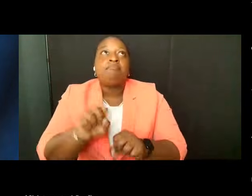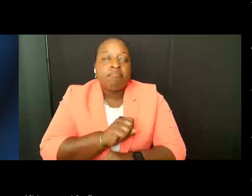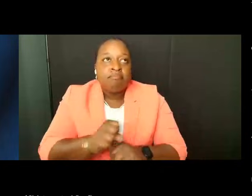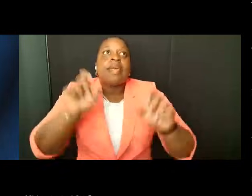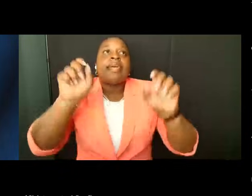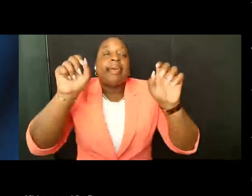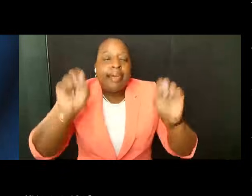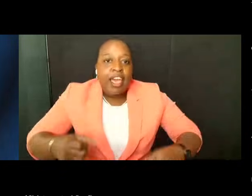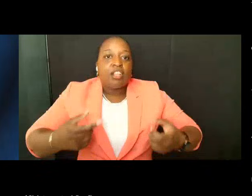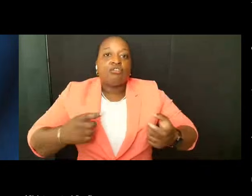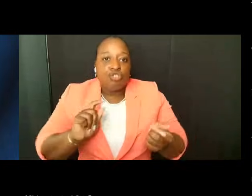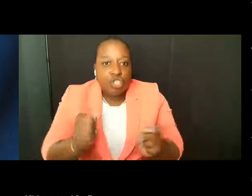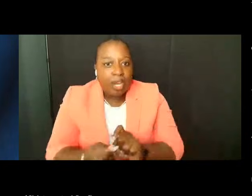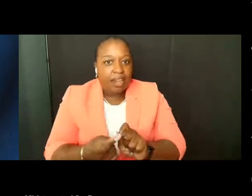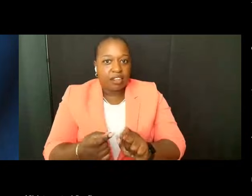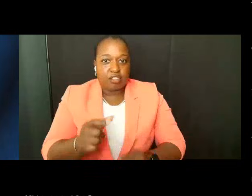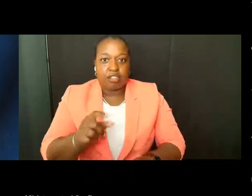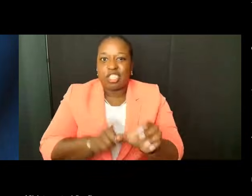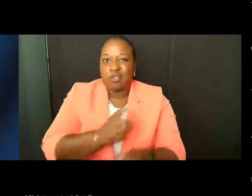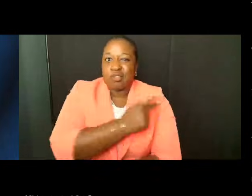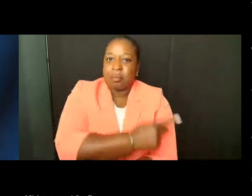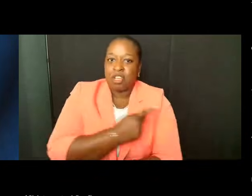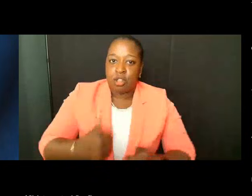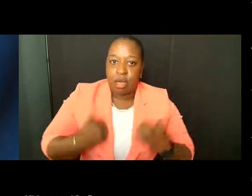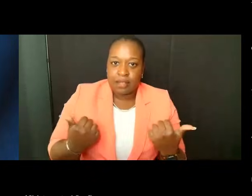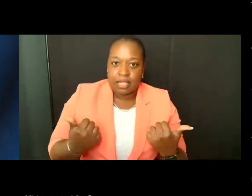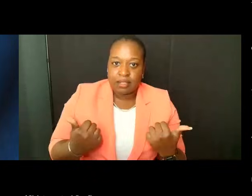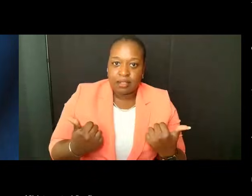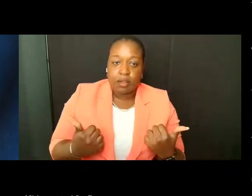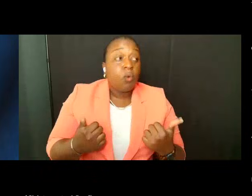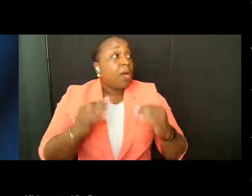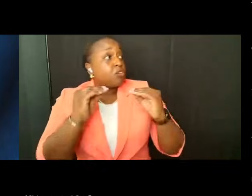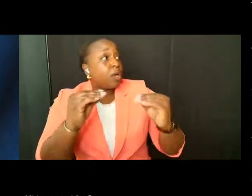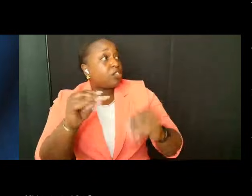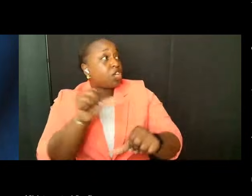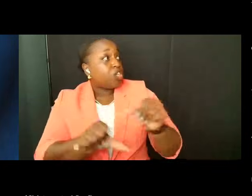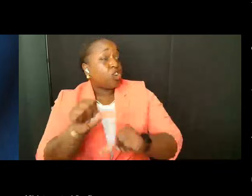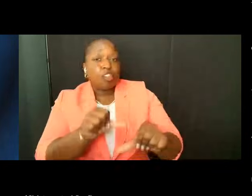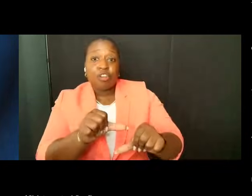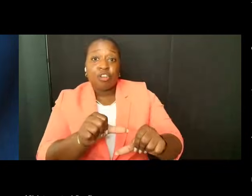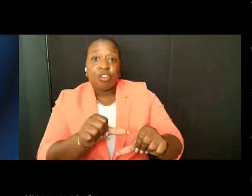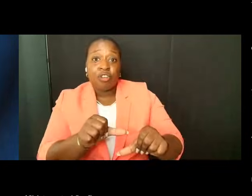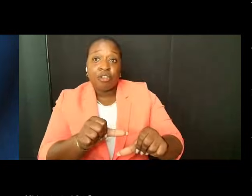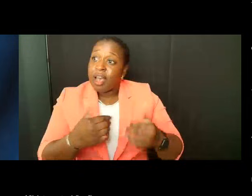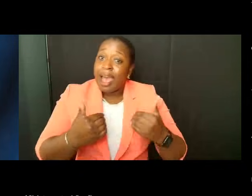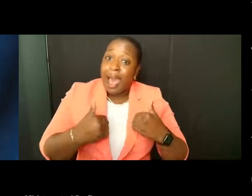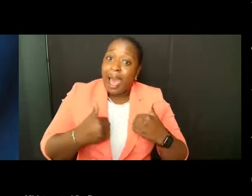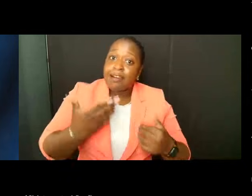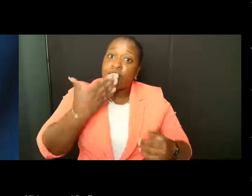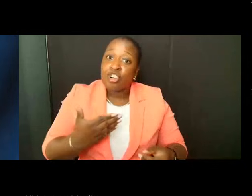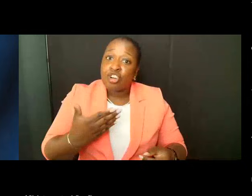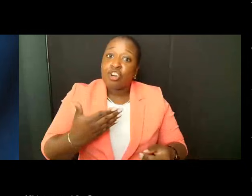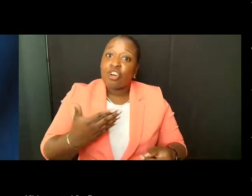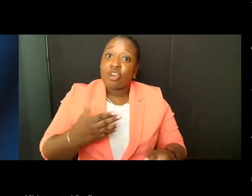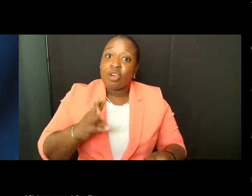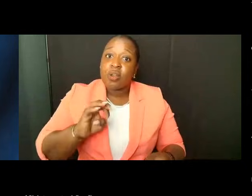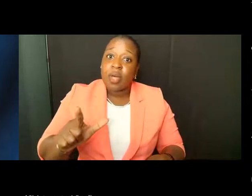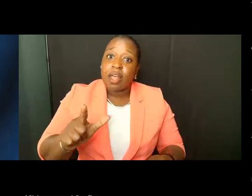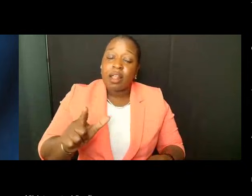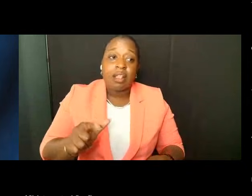and educate each other with all goodwill and be shorn of the prejudices that we have brought."